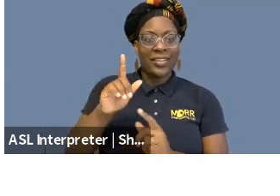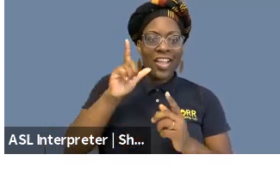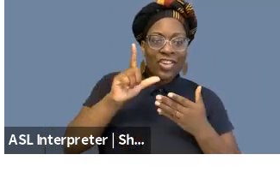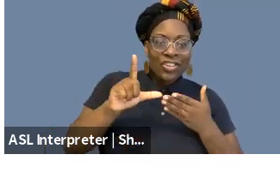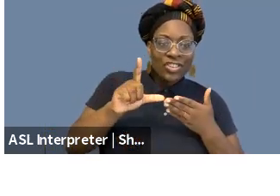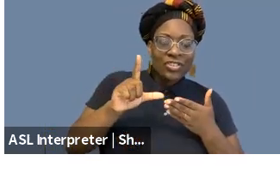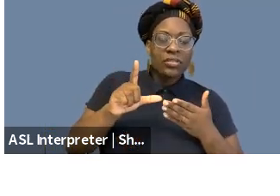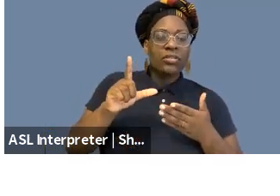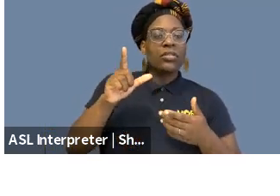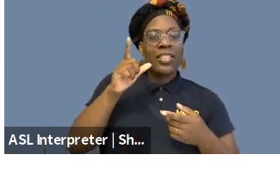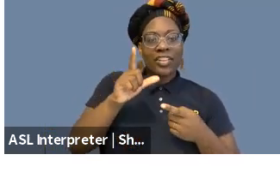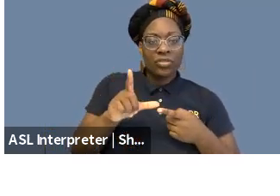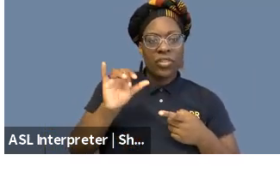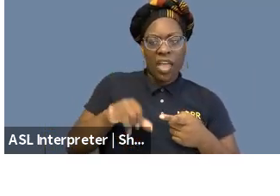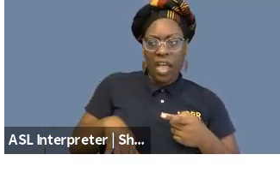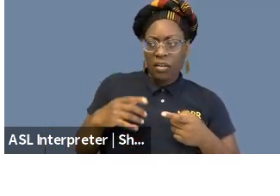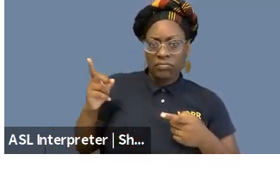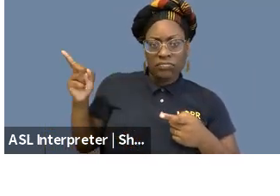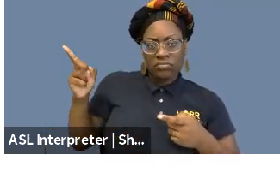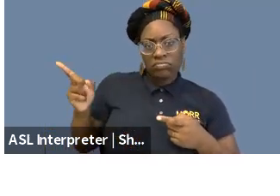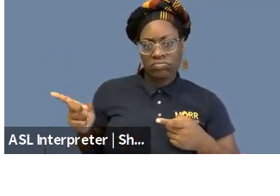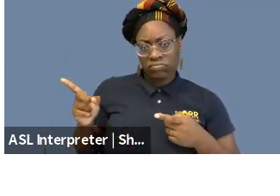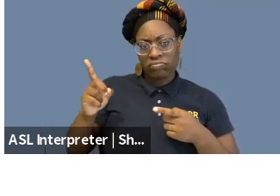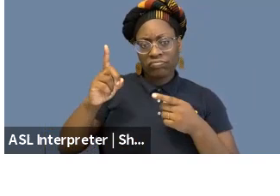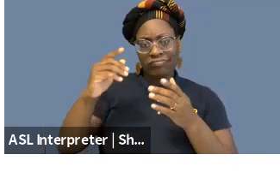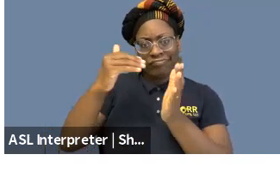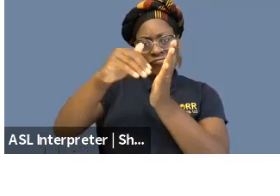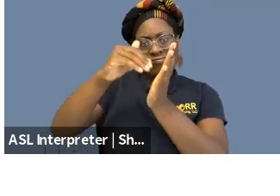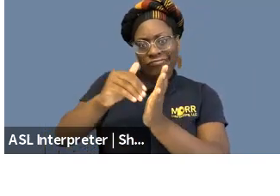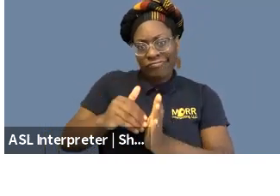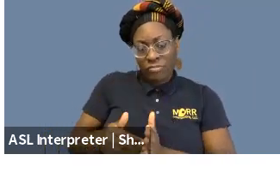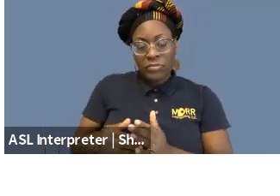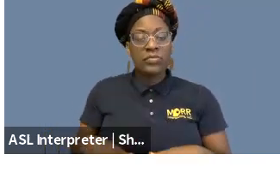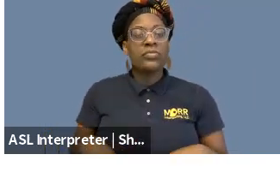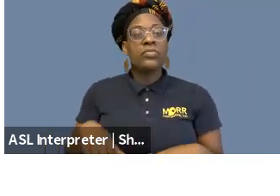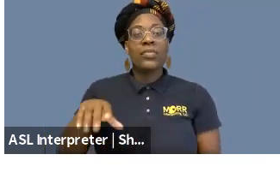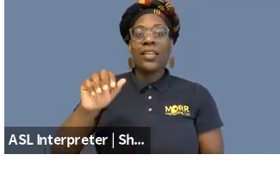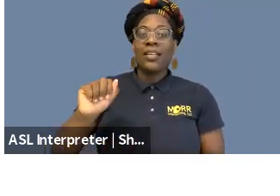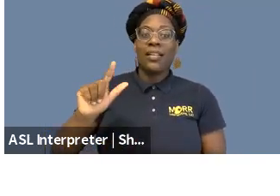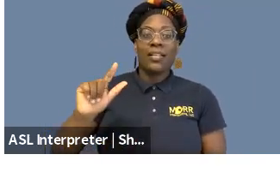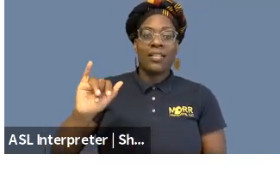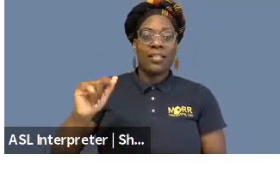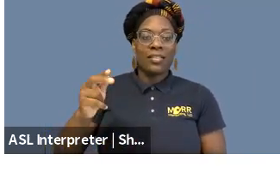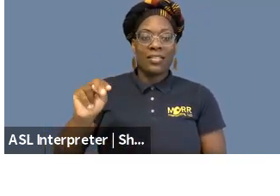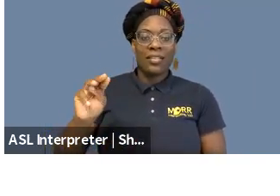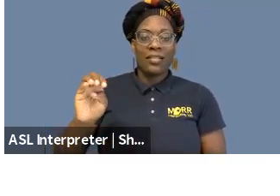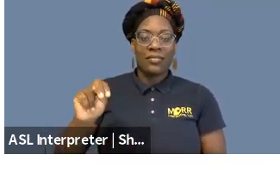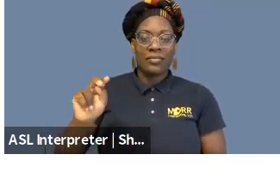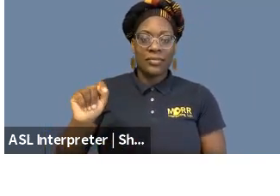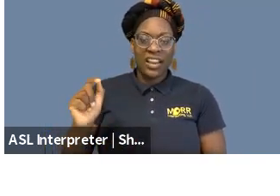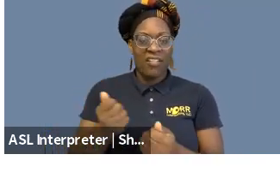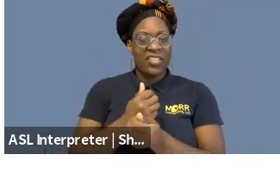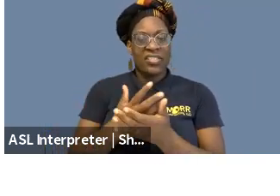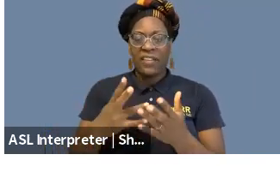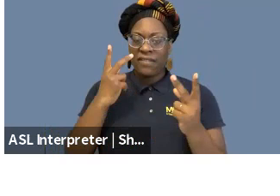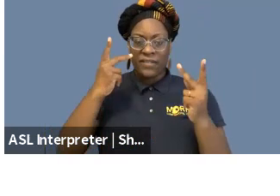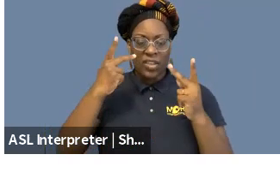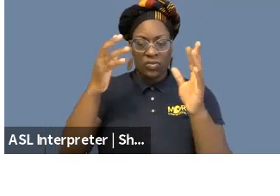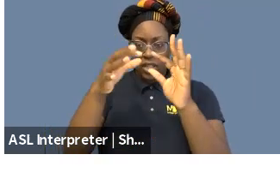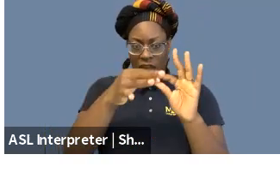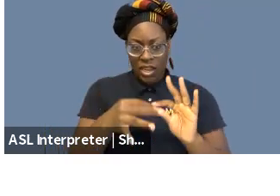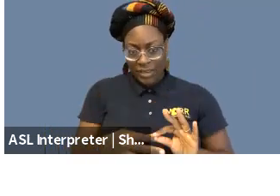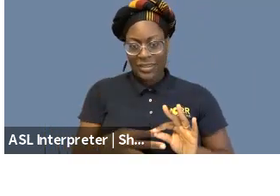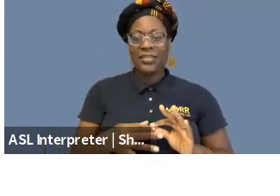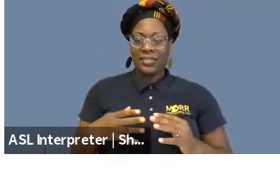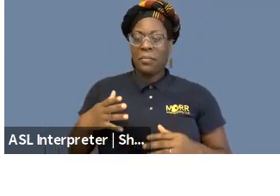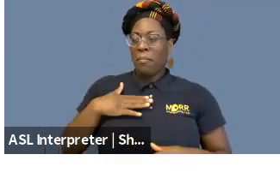line up are visually connected); and proximity (placement of related objects close together).